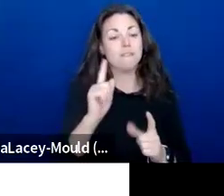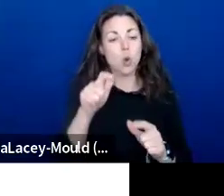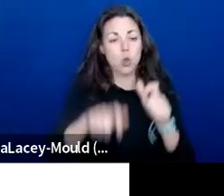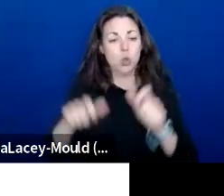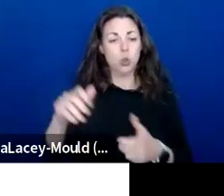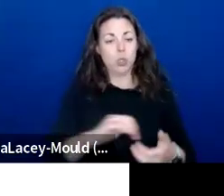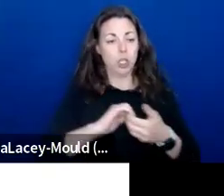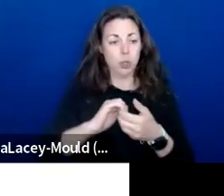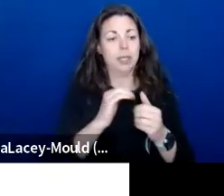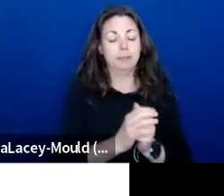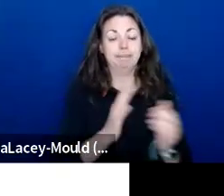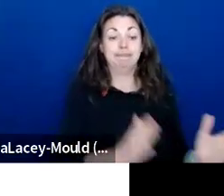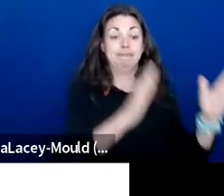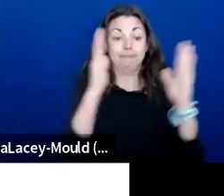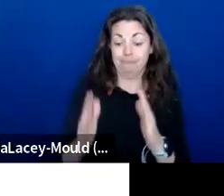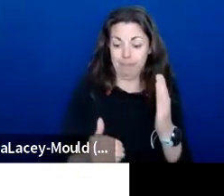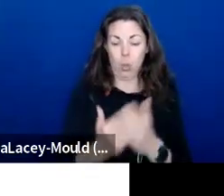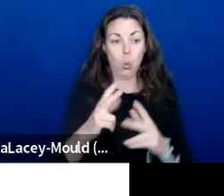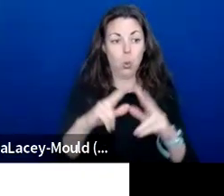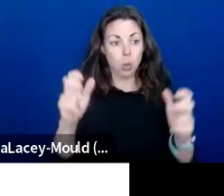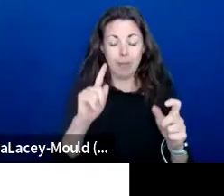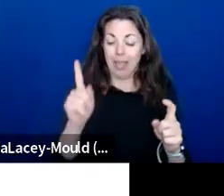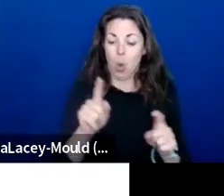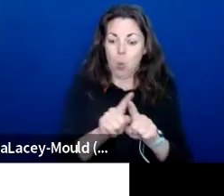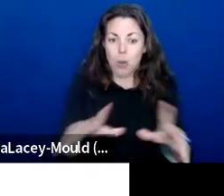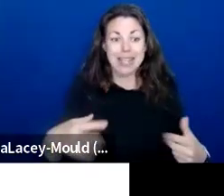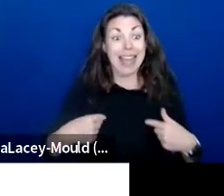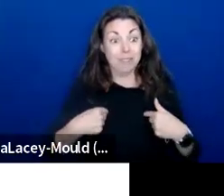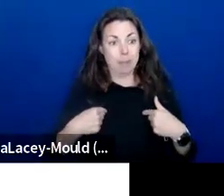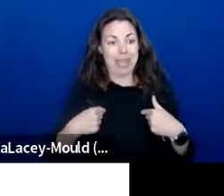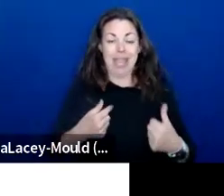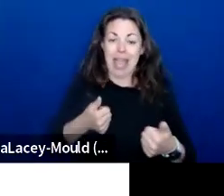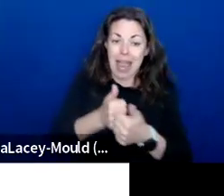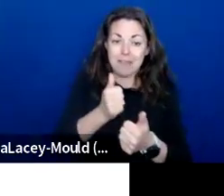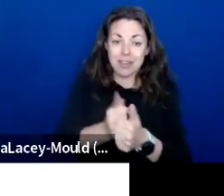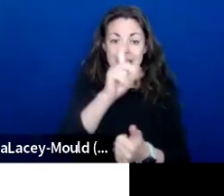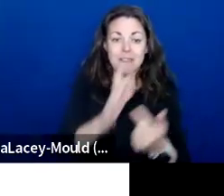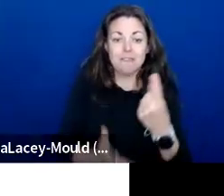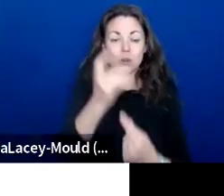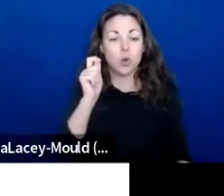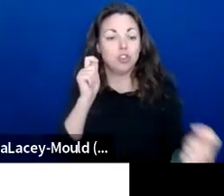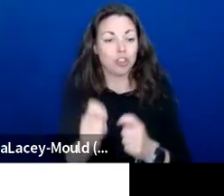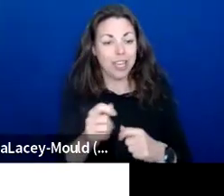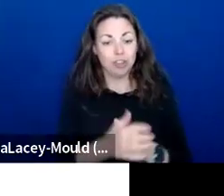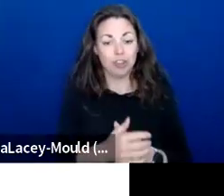And now I'm going to be talking a little bit more about what it was like for me in advocating for change and what the main lessons were that I learned in